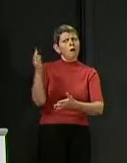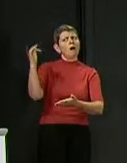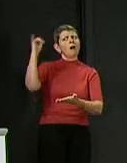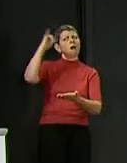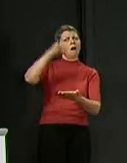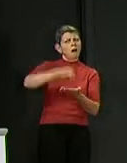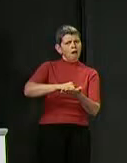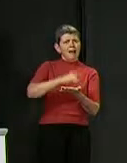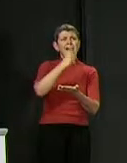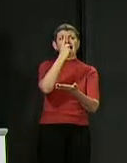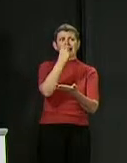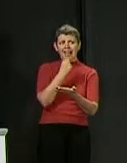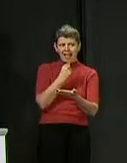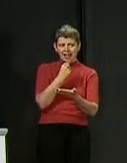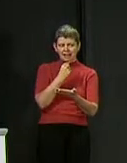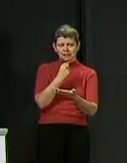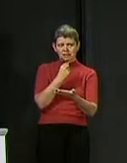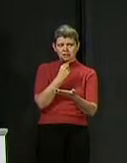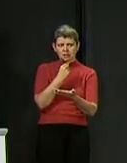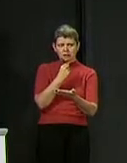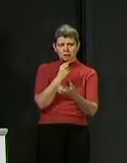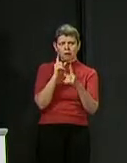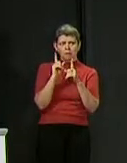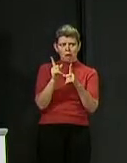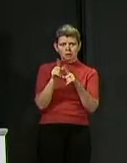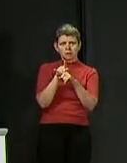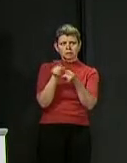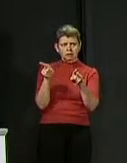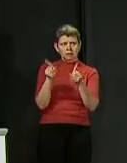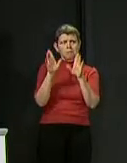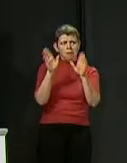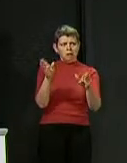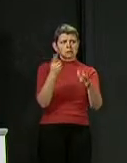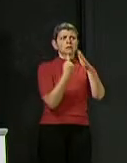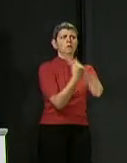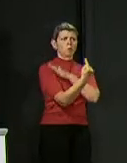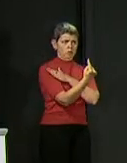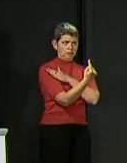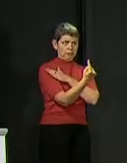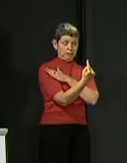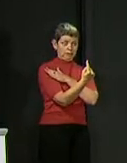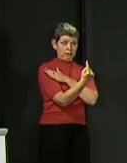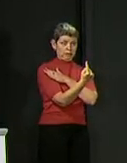in as long as those passengers then go on and quarantine flying into in Scotland, and